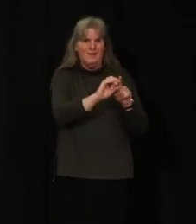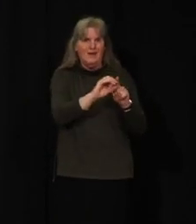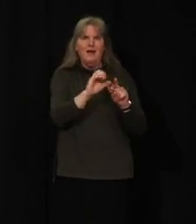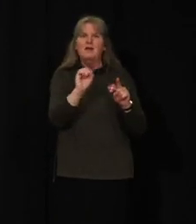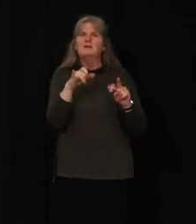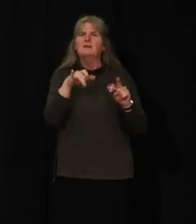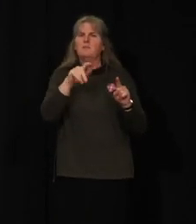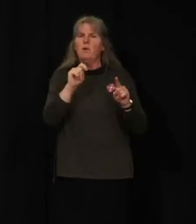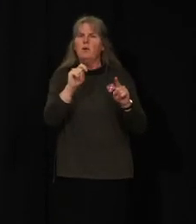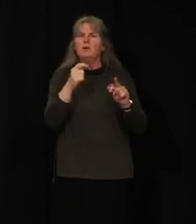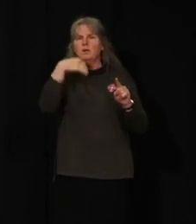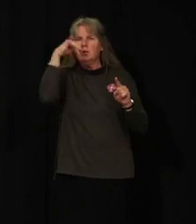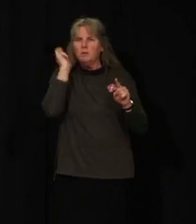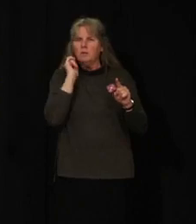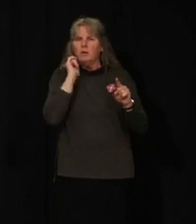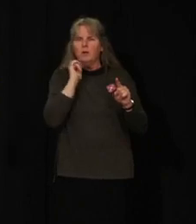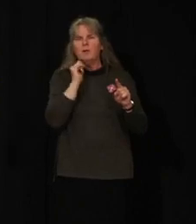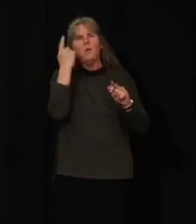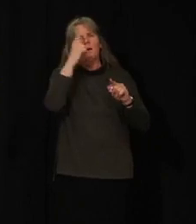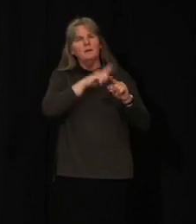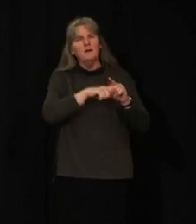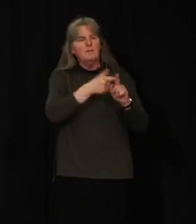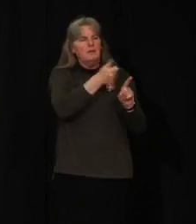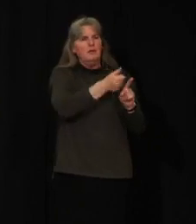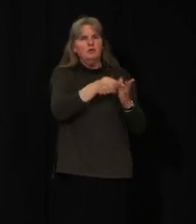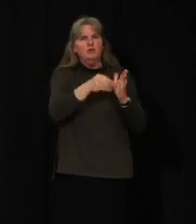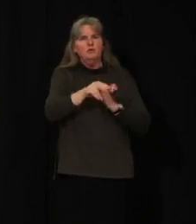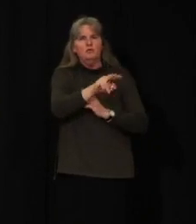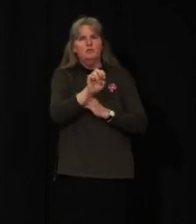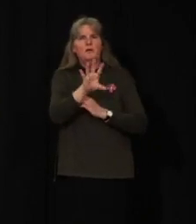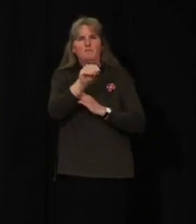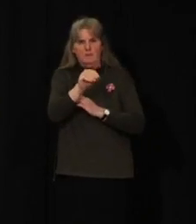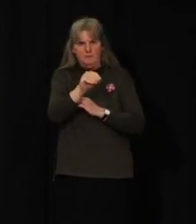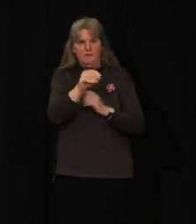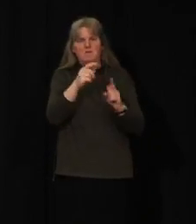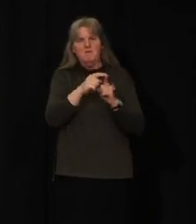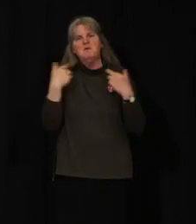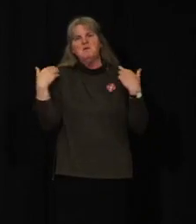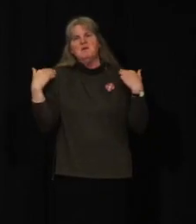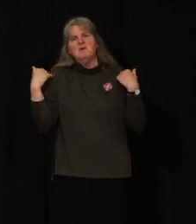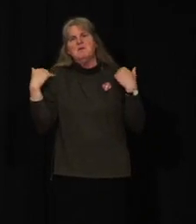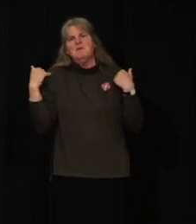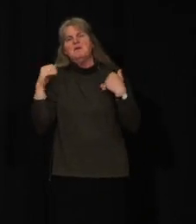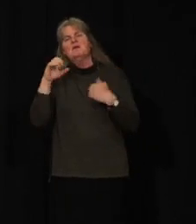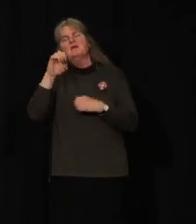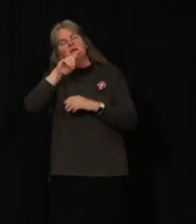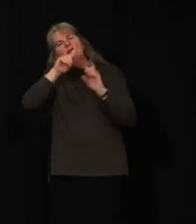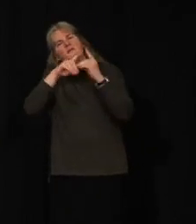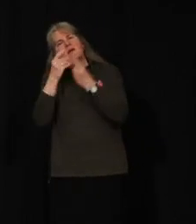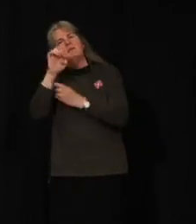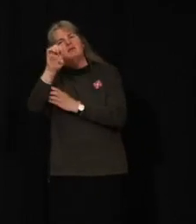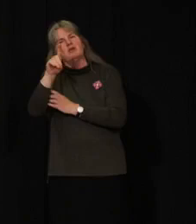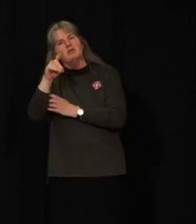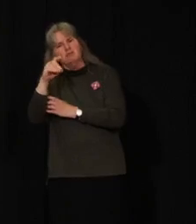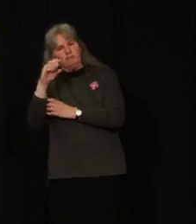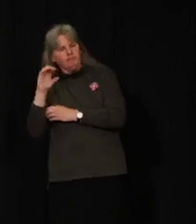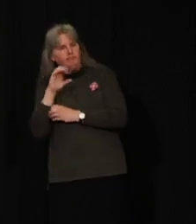Support Yukon will issue this one time, $250 per student support on behalf of the Department of Education.